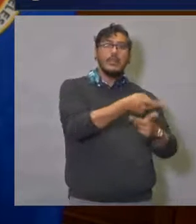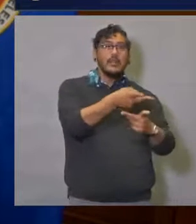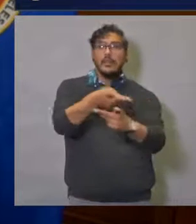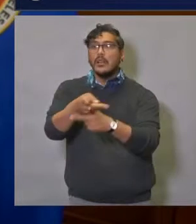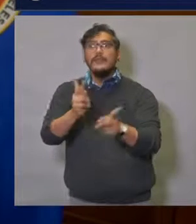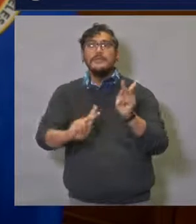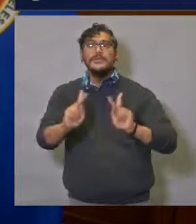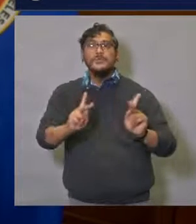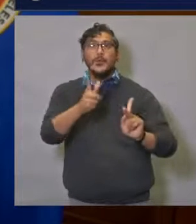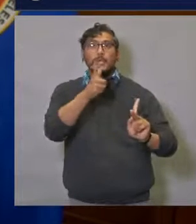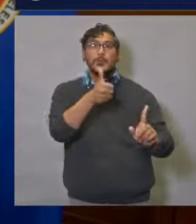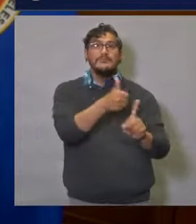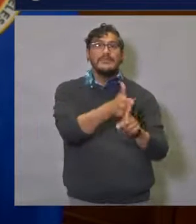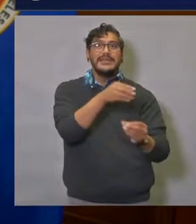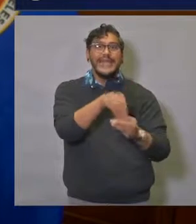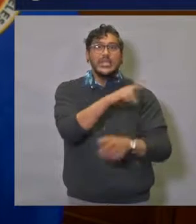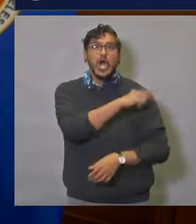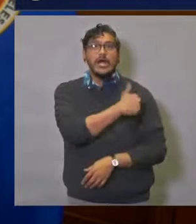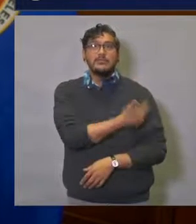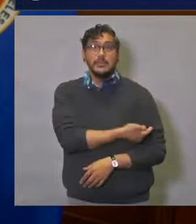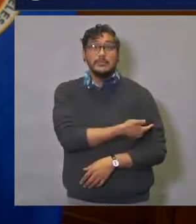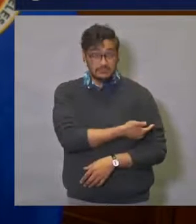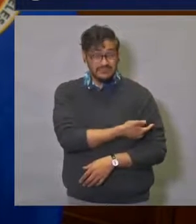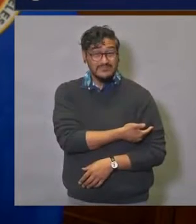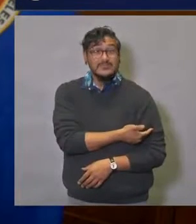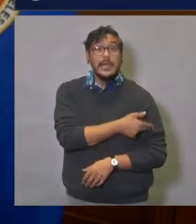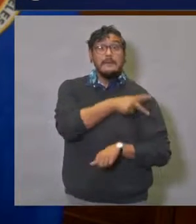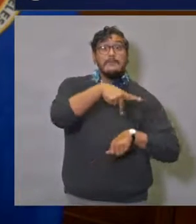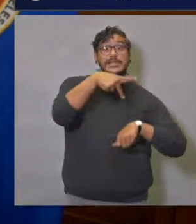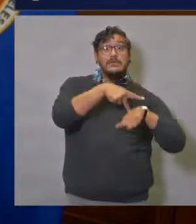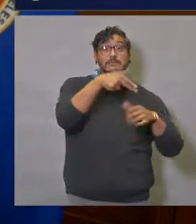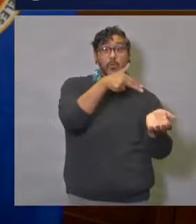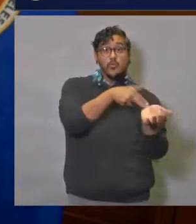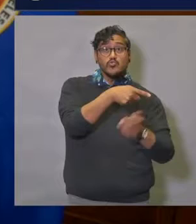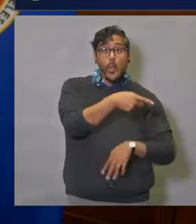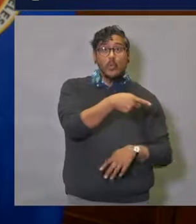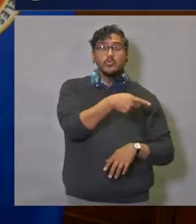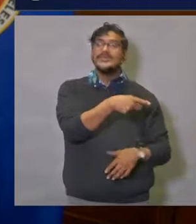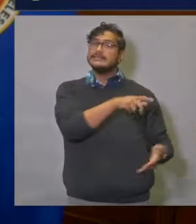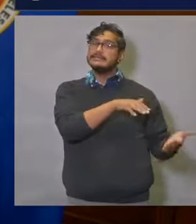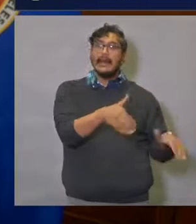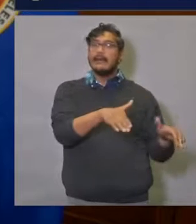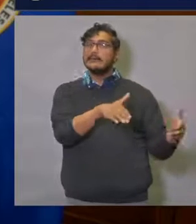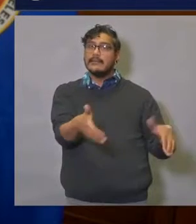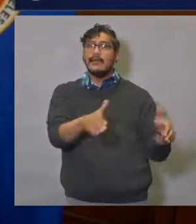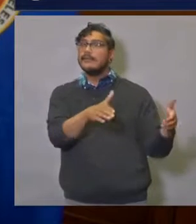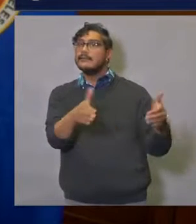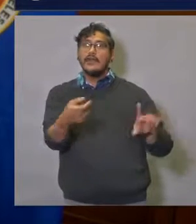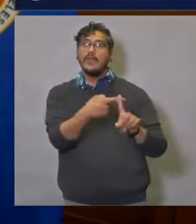LIVES EVERY DAY TO SAVE PEOPLE WHO WERE HOSPITALIZED BECAUSE OF COVID.